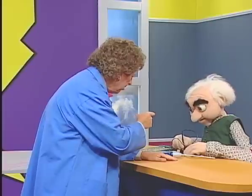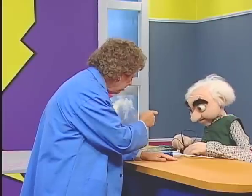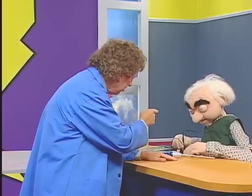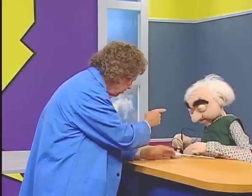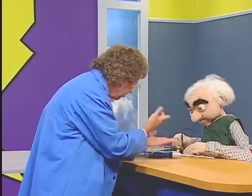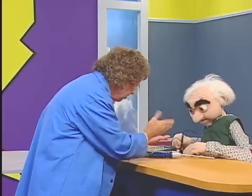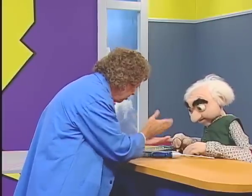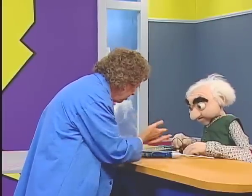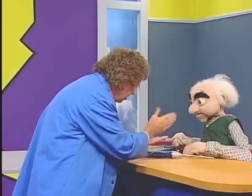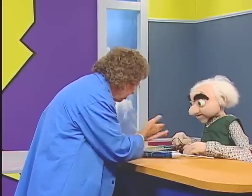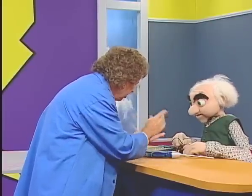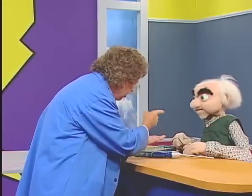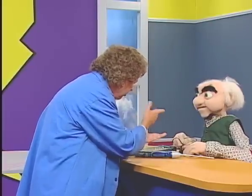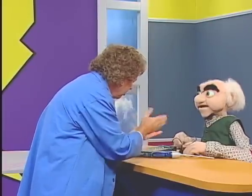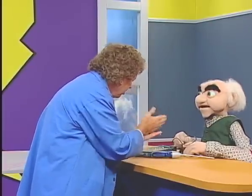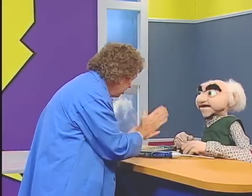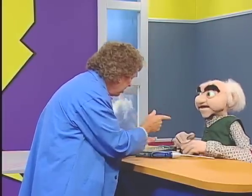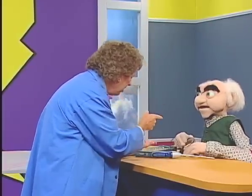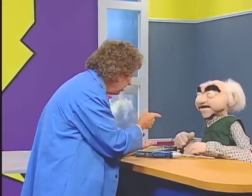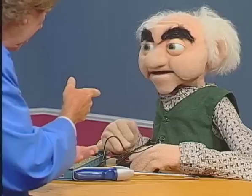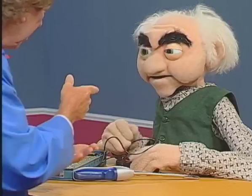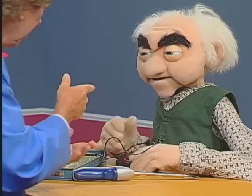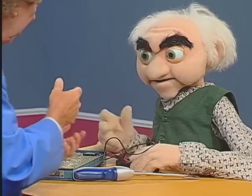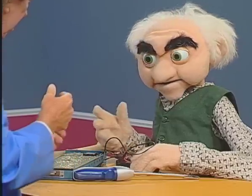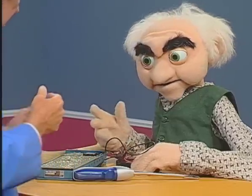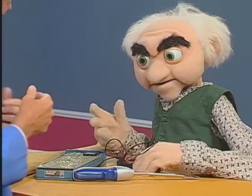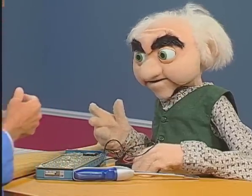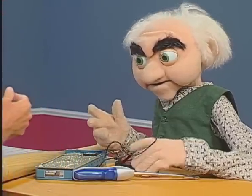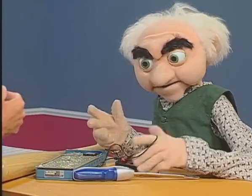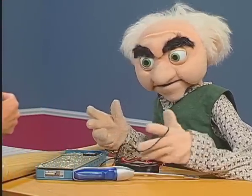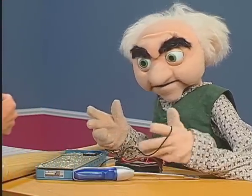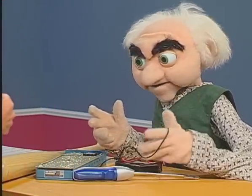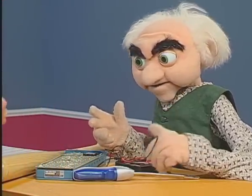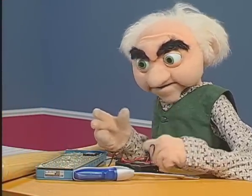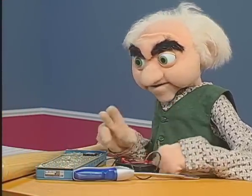ARE YOU ALL RIGHT? HUH? ARE YOU ALL RIGHT?